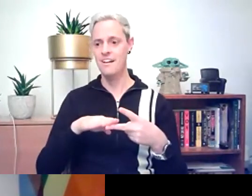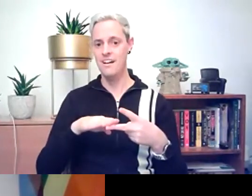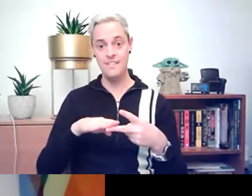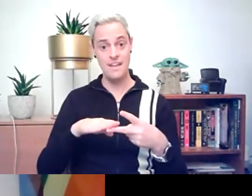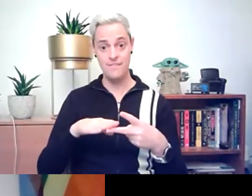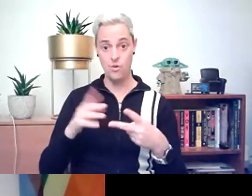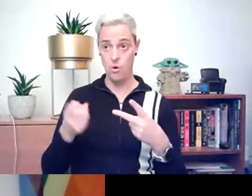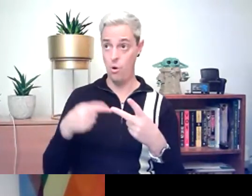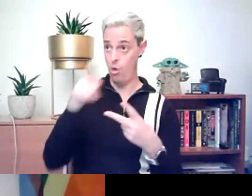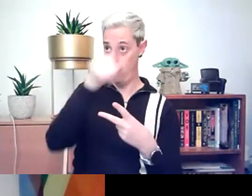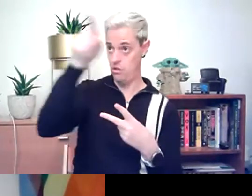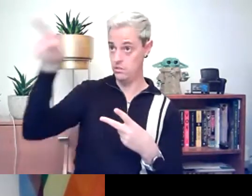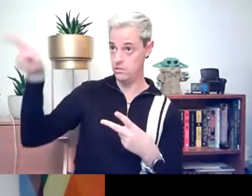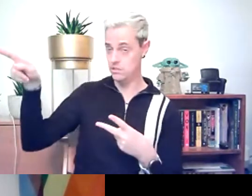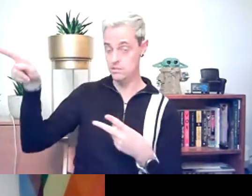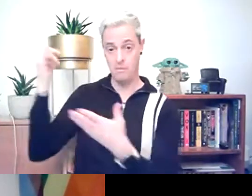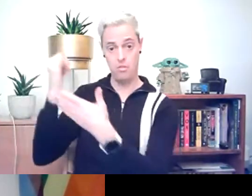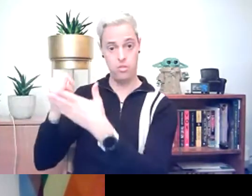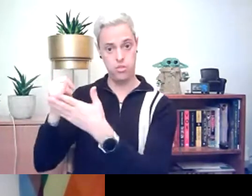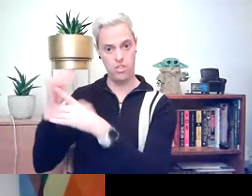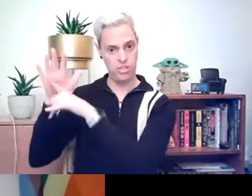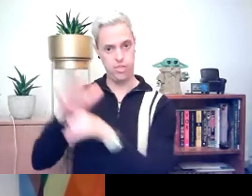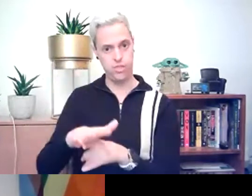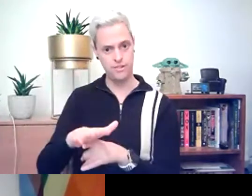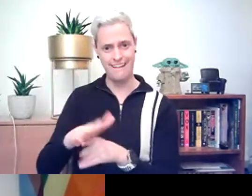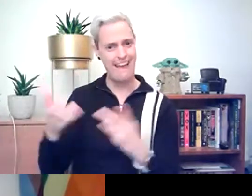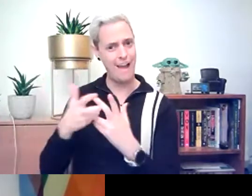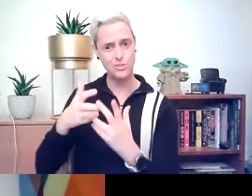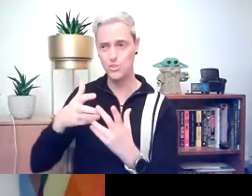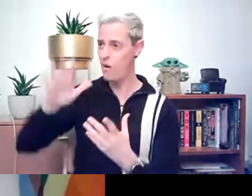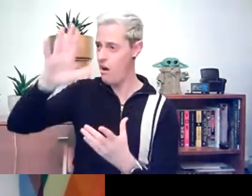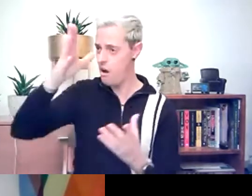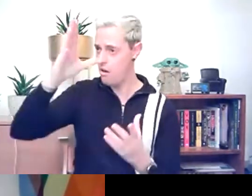18:56:30 First, and most importantly, it isn't necessarily your job.